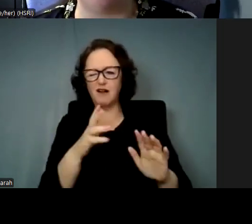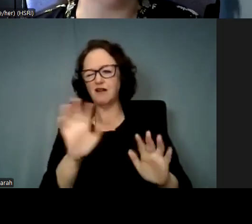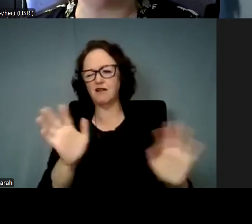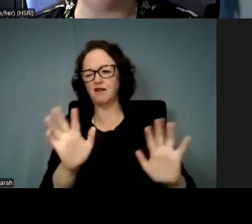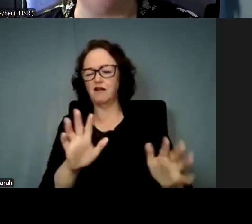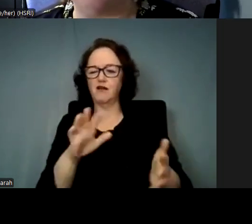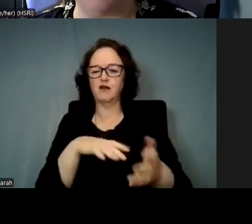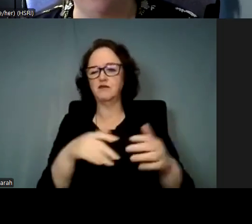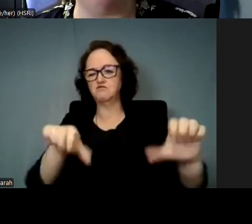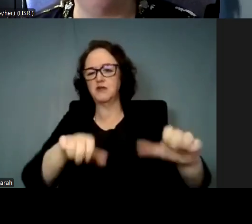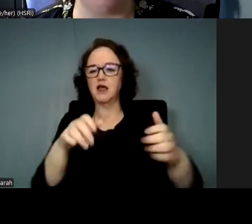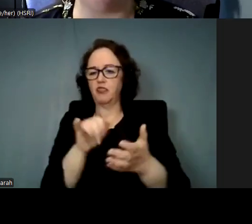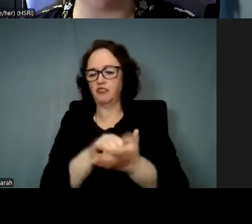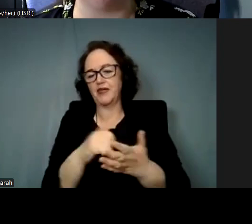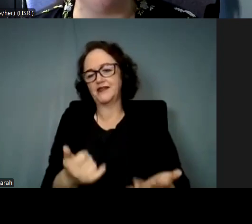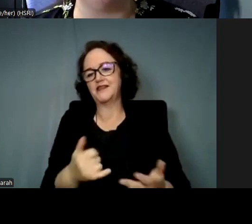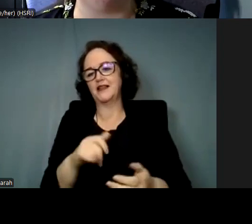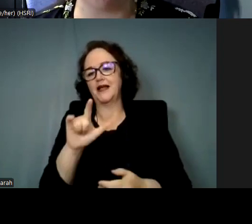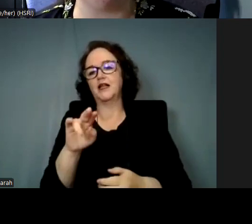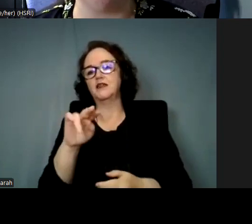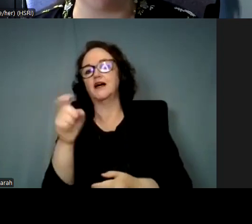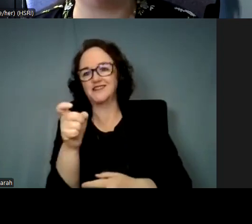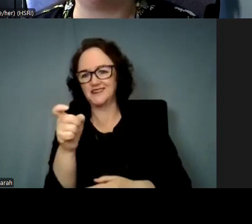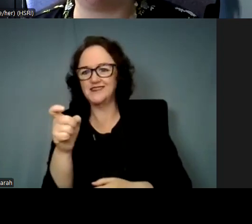everyday items for everybody else. And so, really not feeling